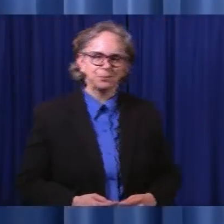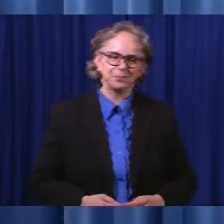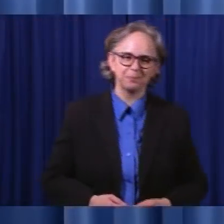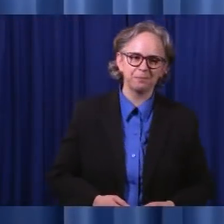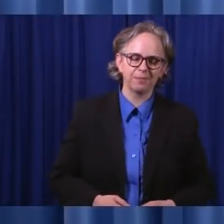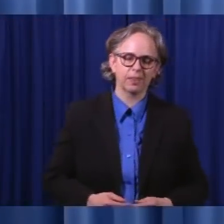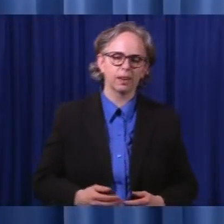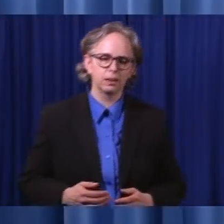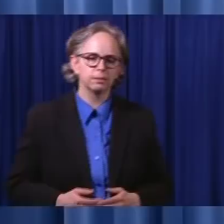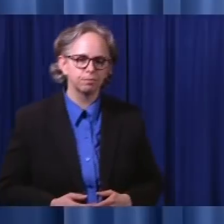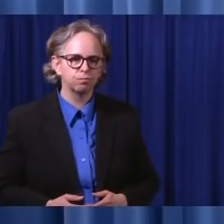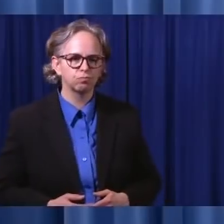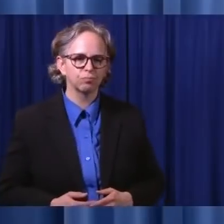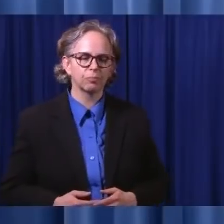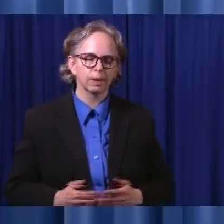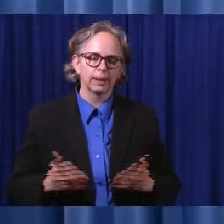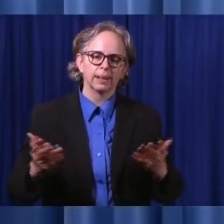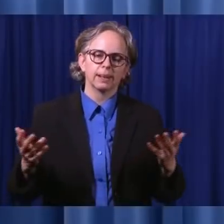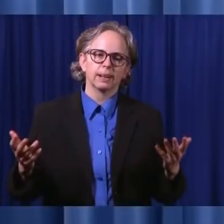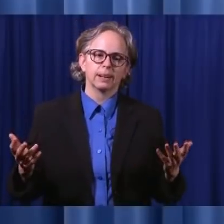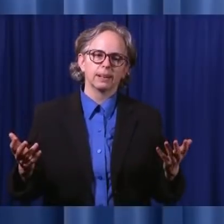IF YOU OR THE ATTORNEY GENERAL